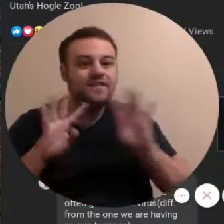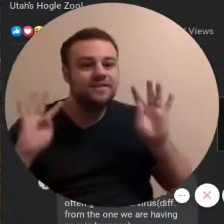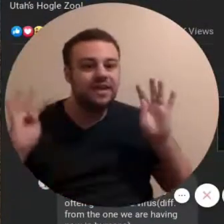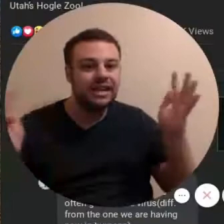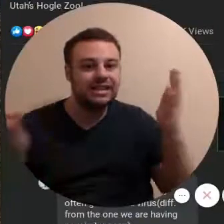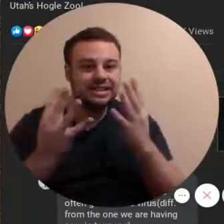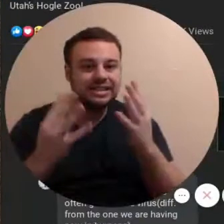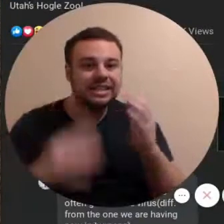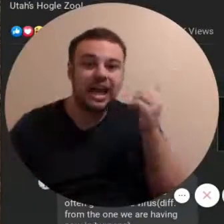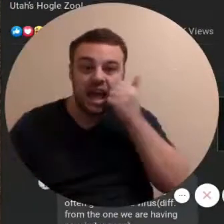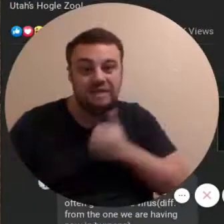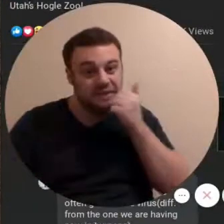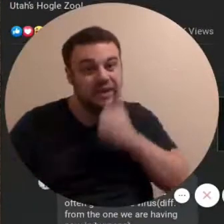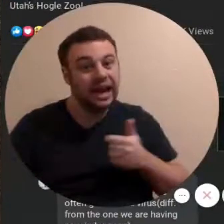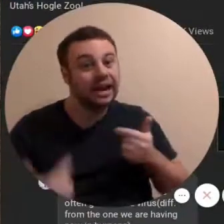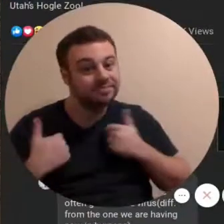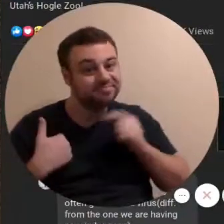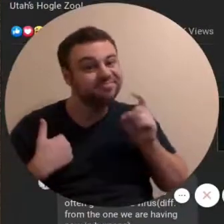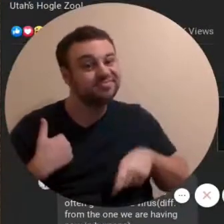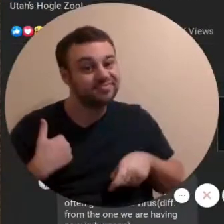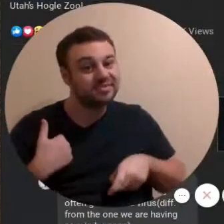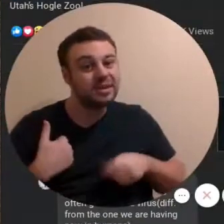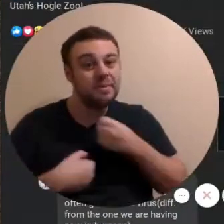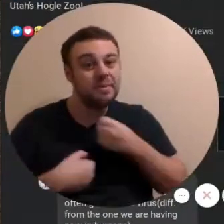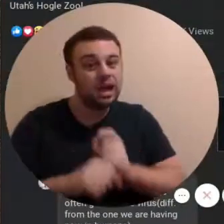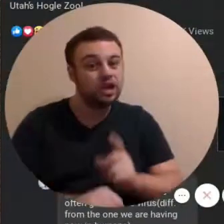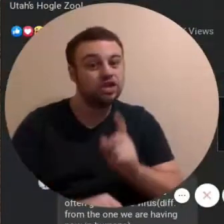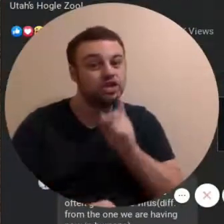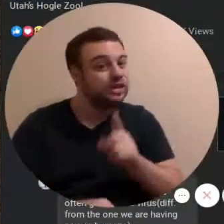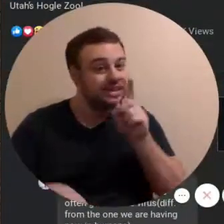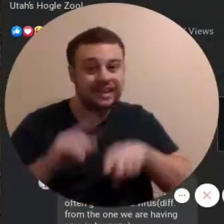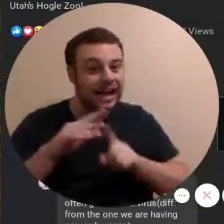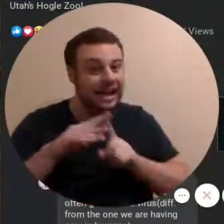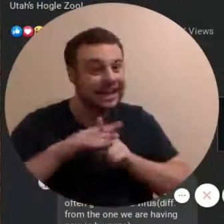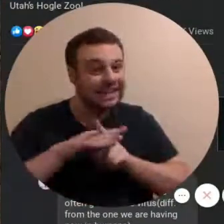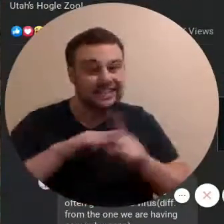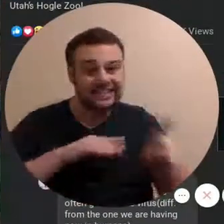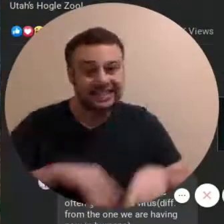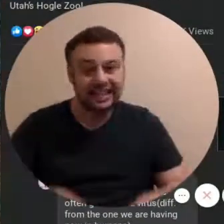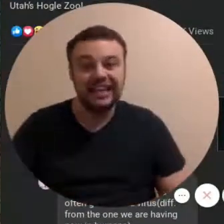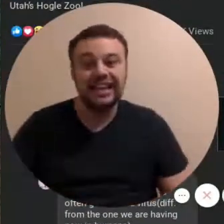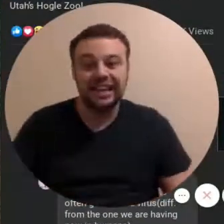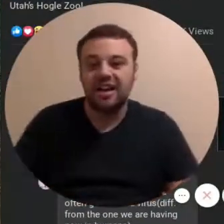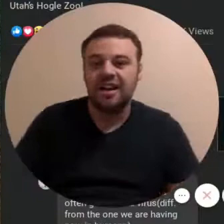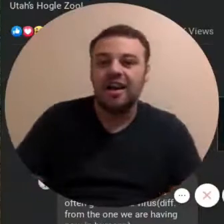that there- Brad: Well, there she goes!